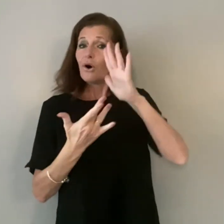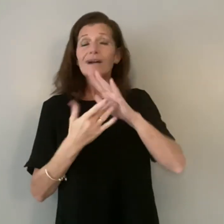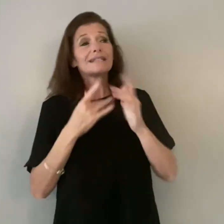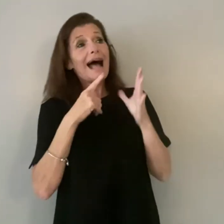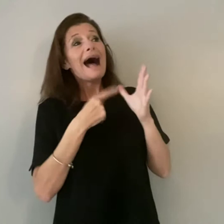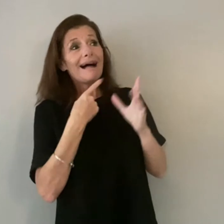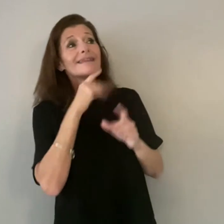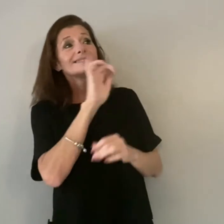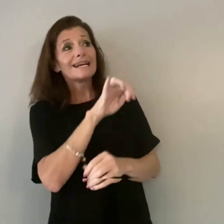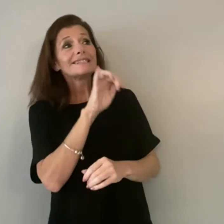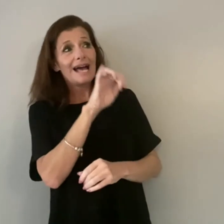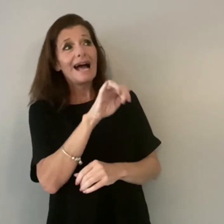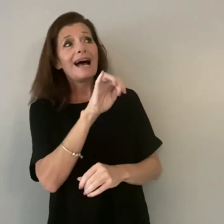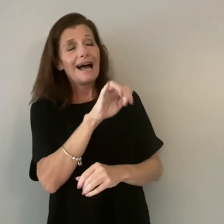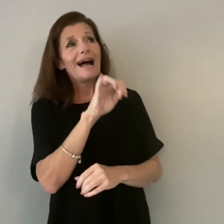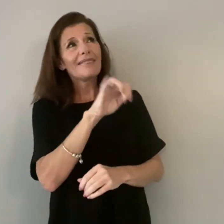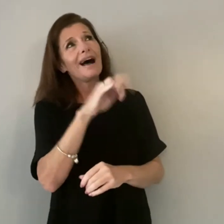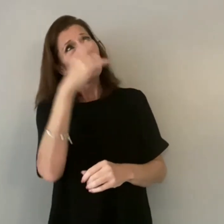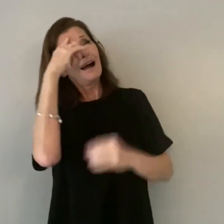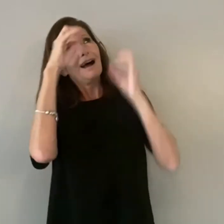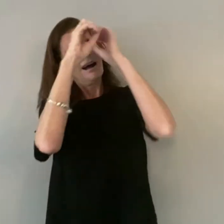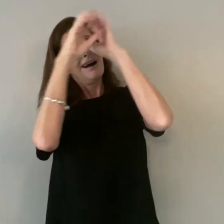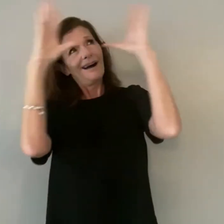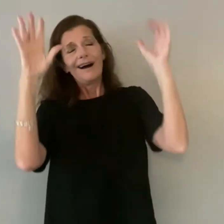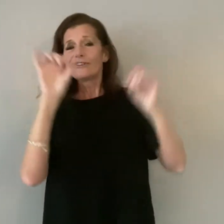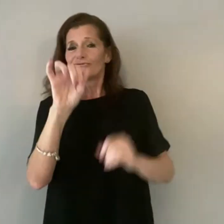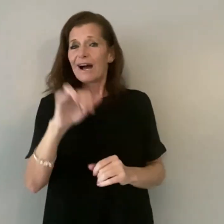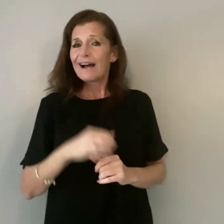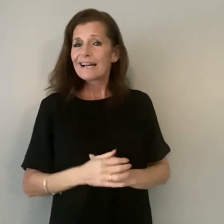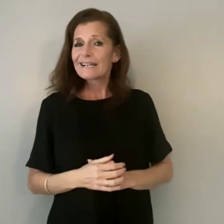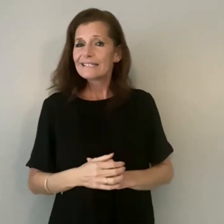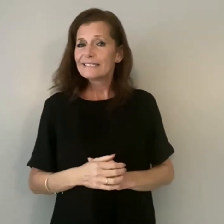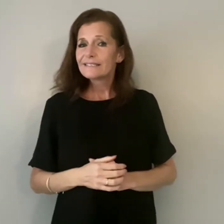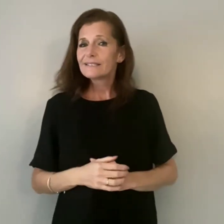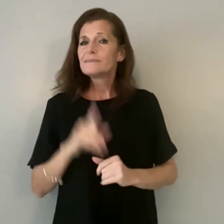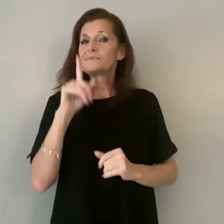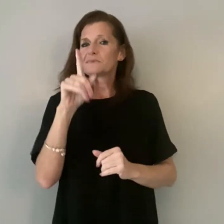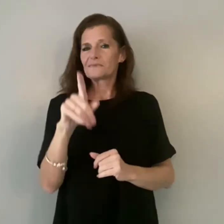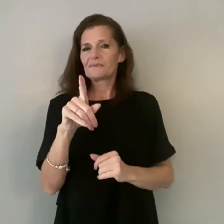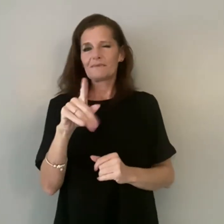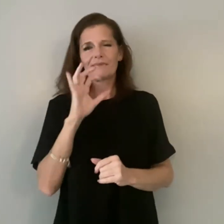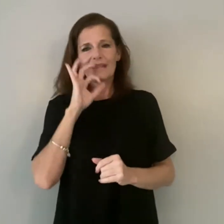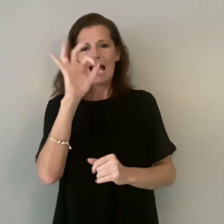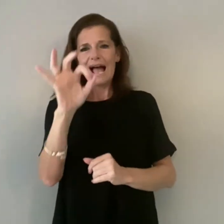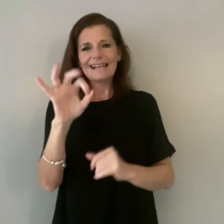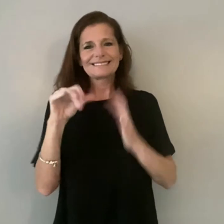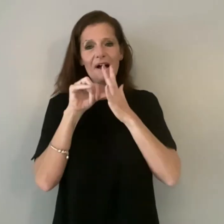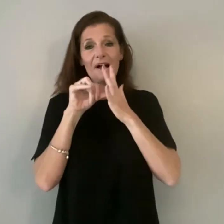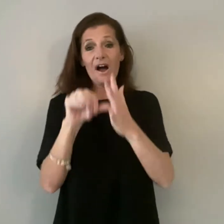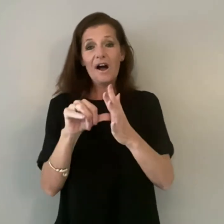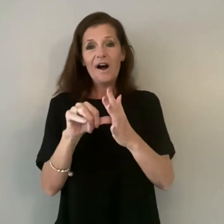Yeah, I completely get that and it makes so much sense. So I'm gonna sort of ask a bit of a divisive question now